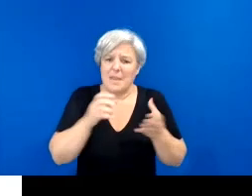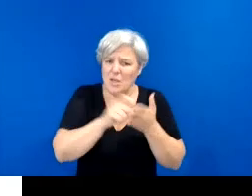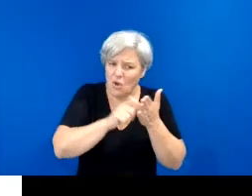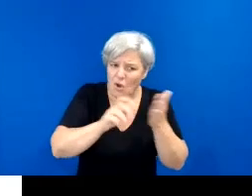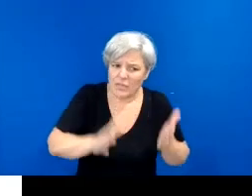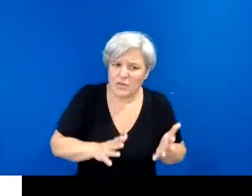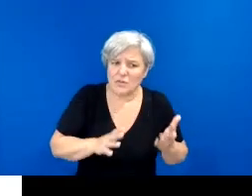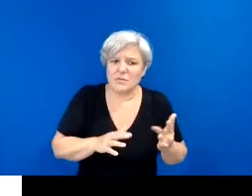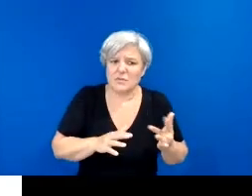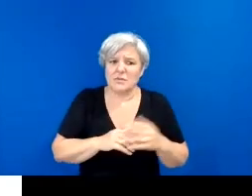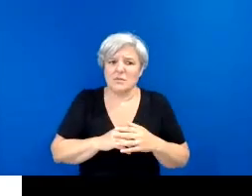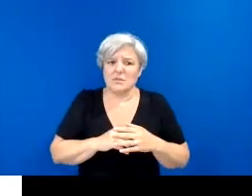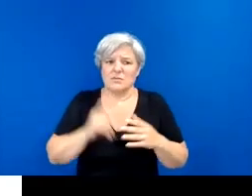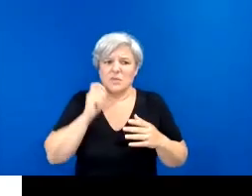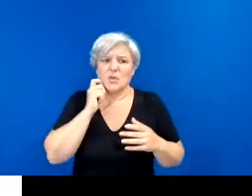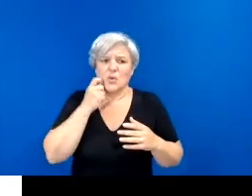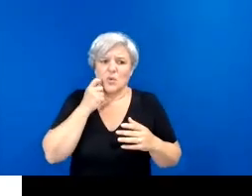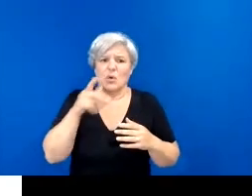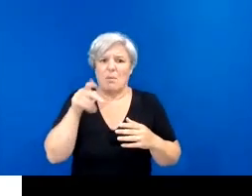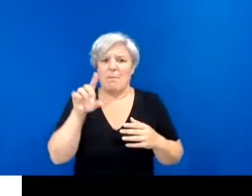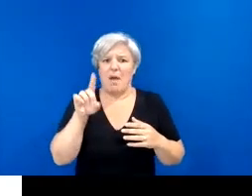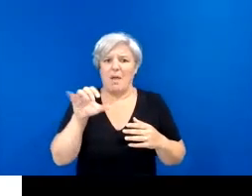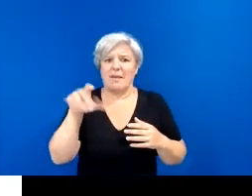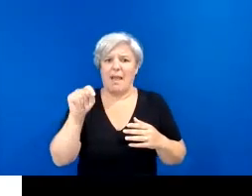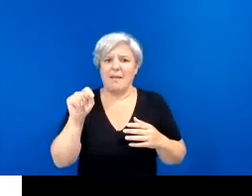And really cool podcast episodes and things that are highlighting